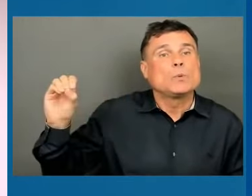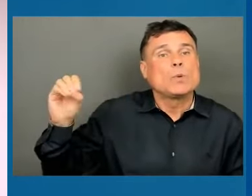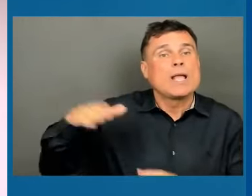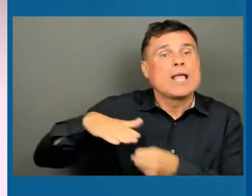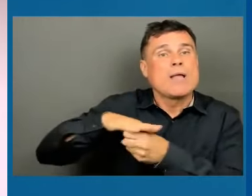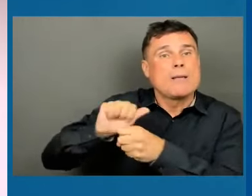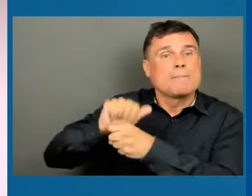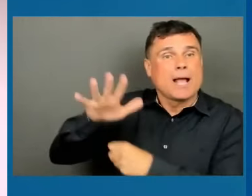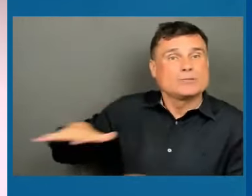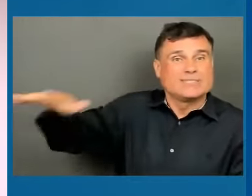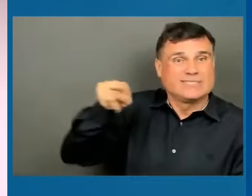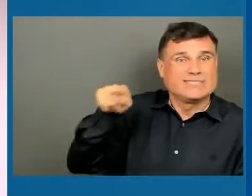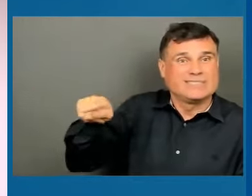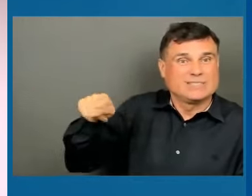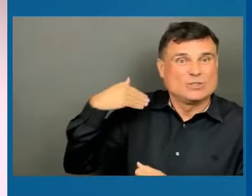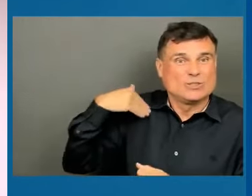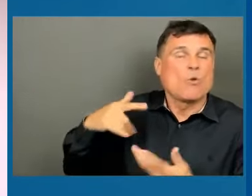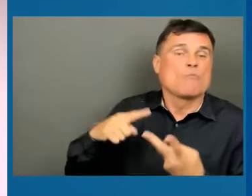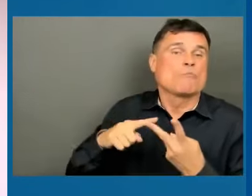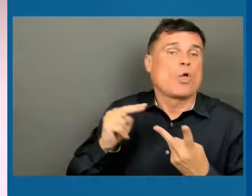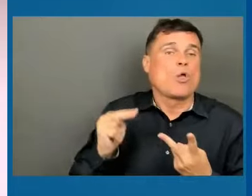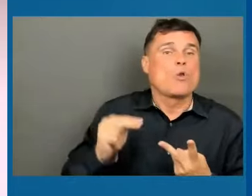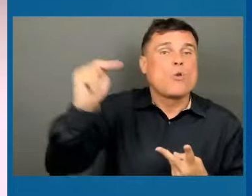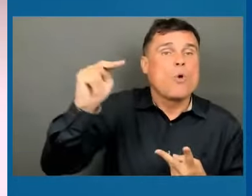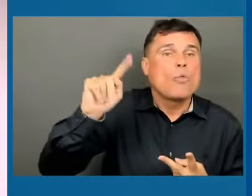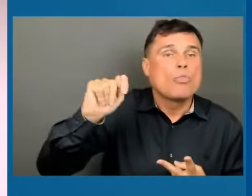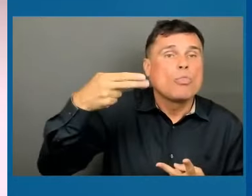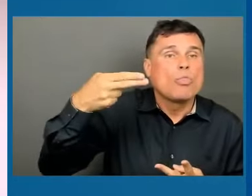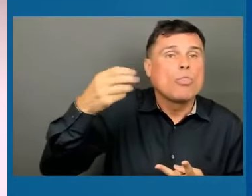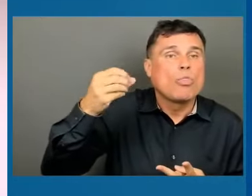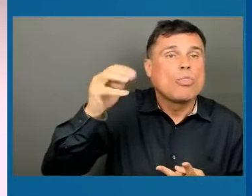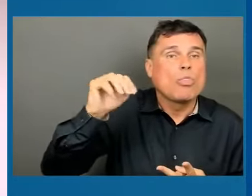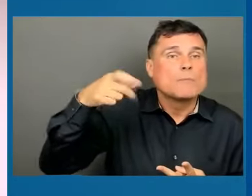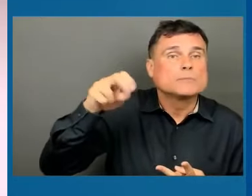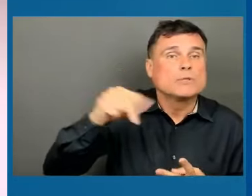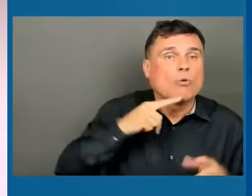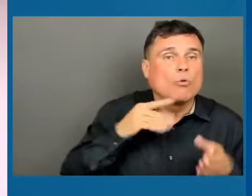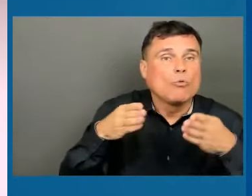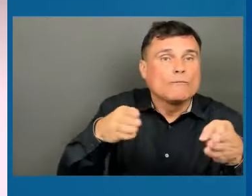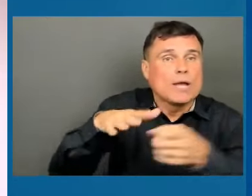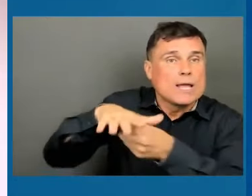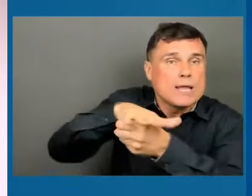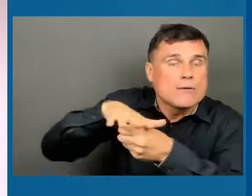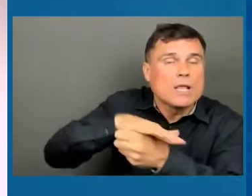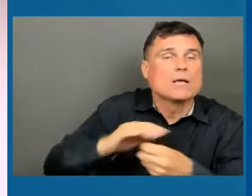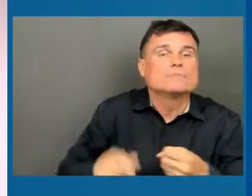and the quenell rivers, the